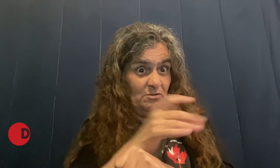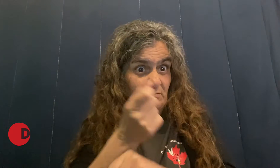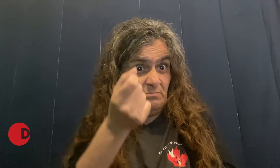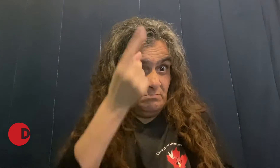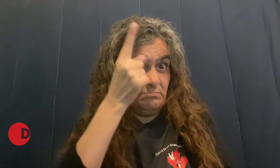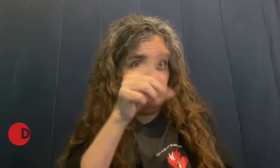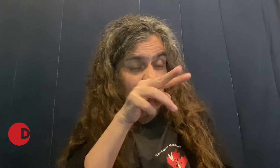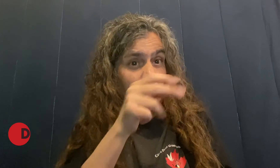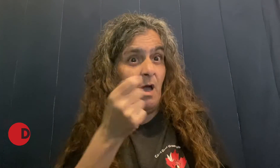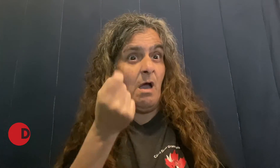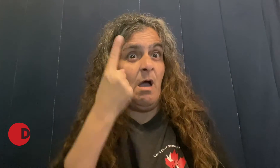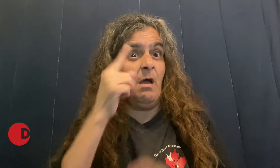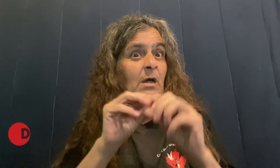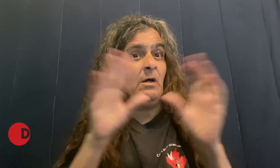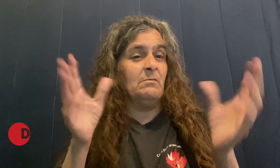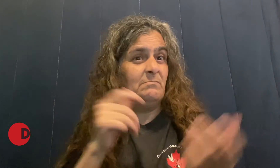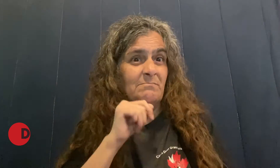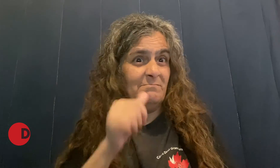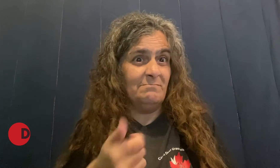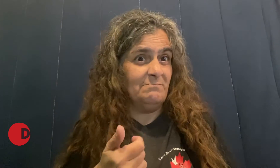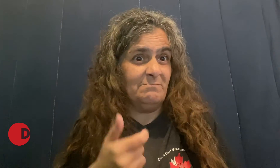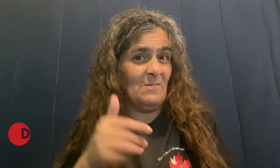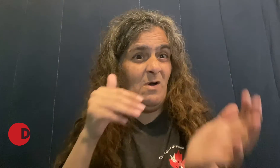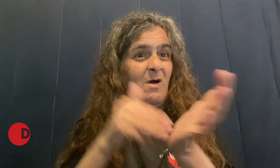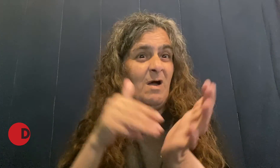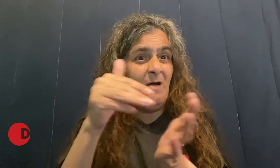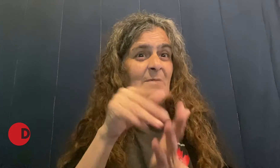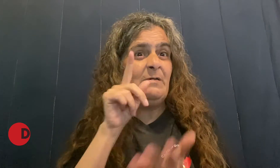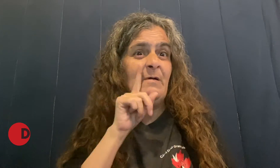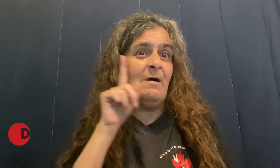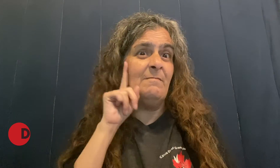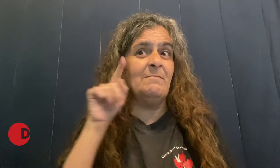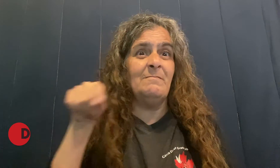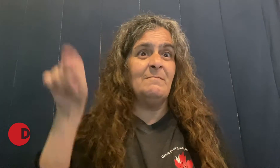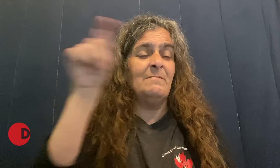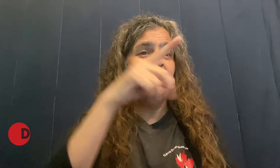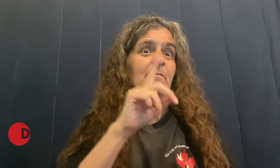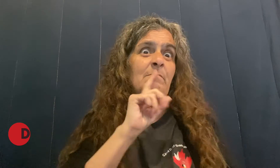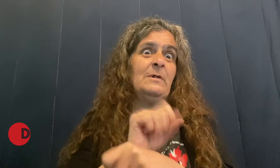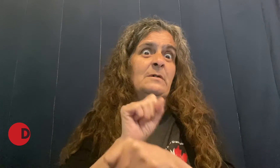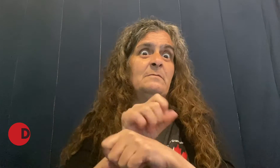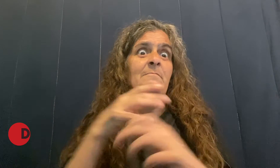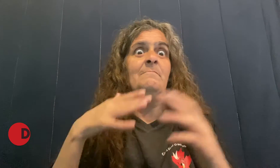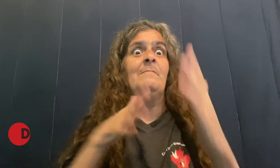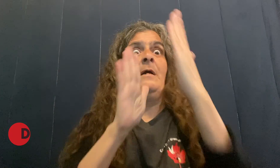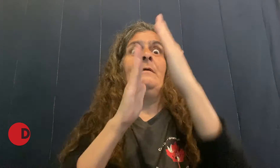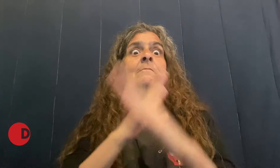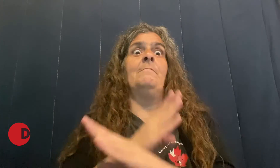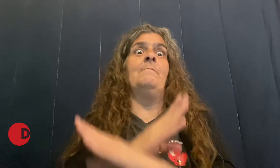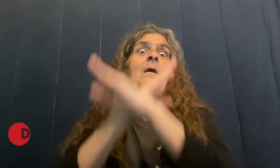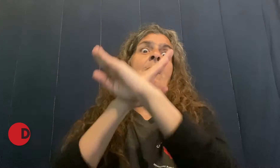clearly. Often when Deaf people actually face barriers or